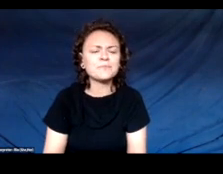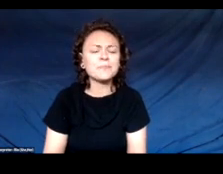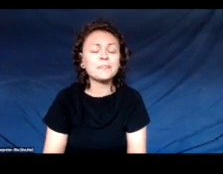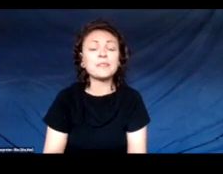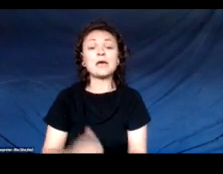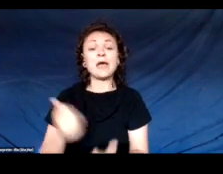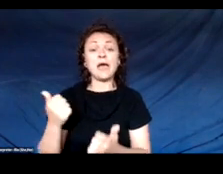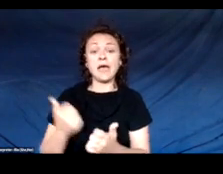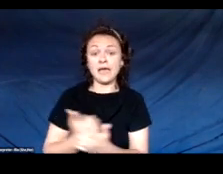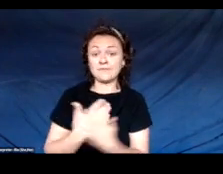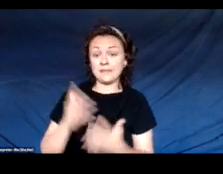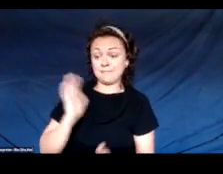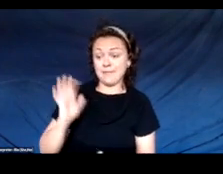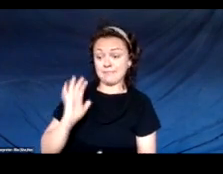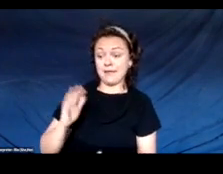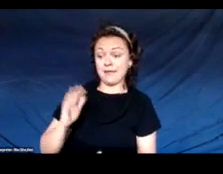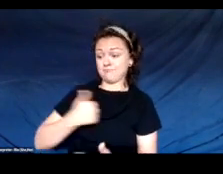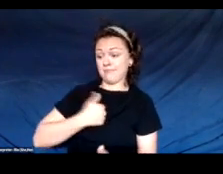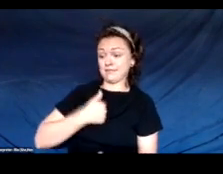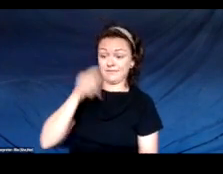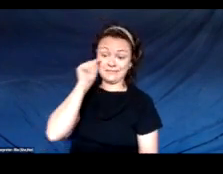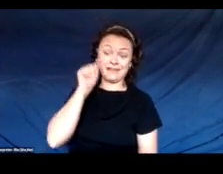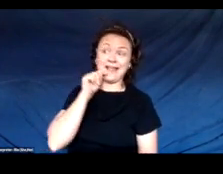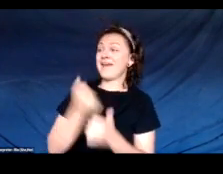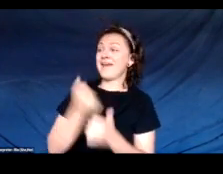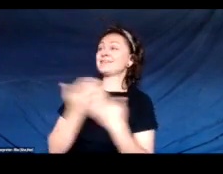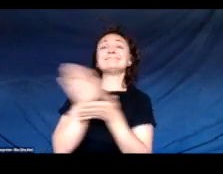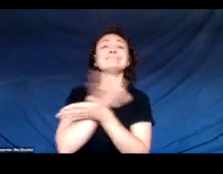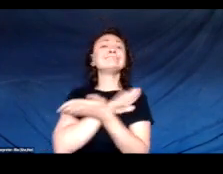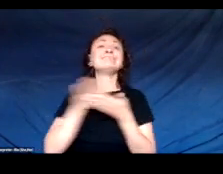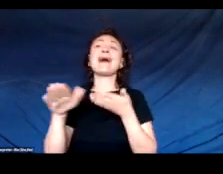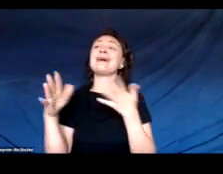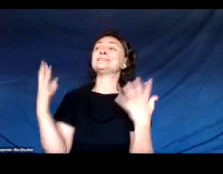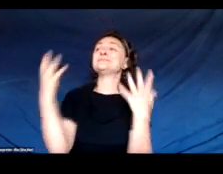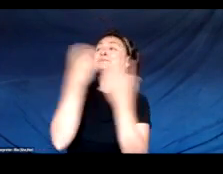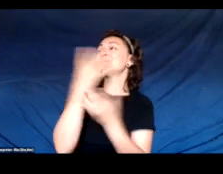a teenager it was like sugar spice and everything. Nice thing.